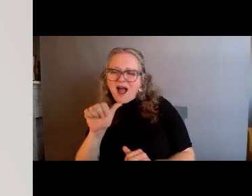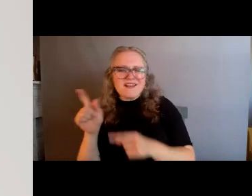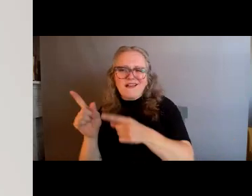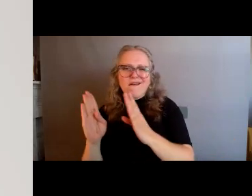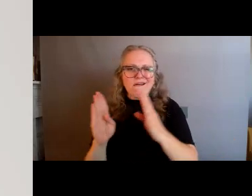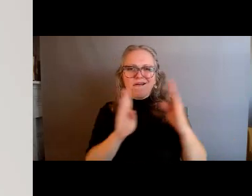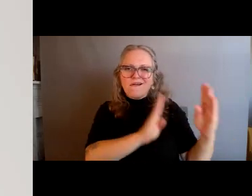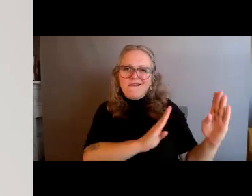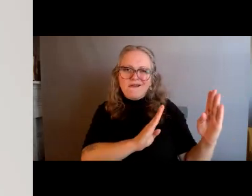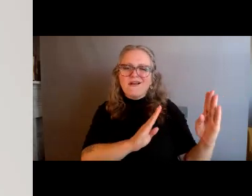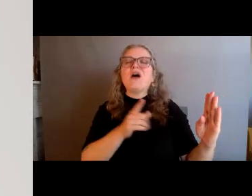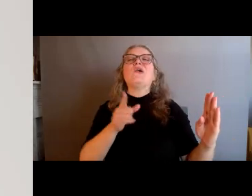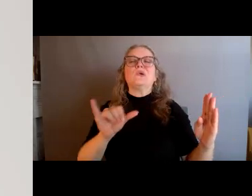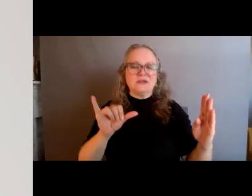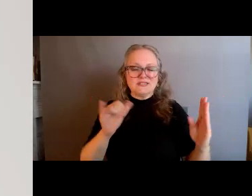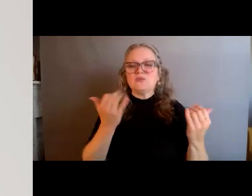I'm going to try to get them to bounce. I'm going to try to get them to